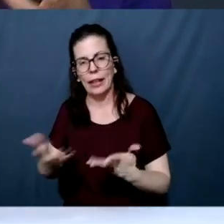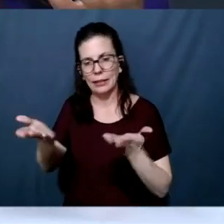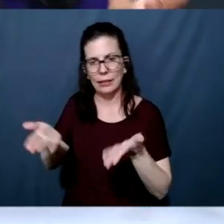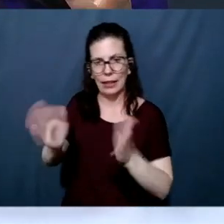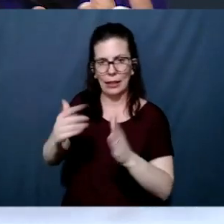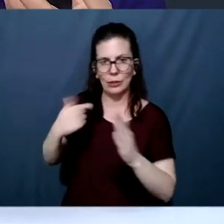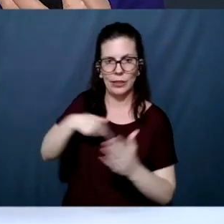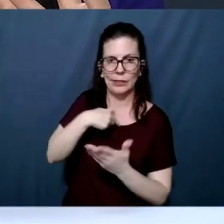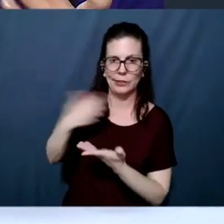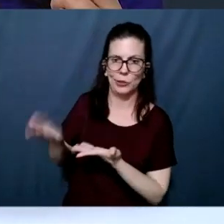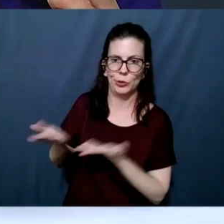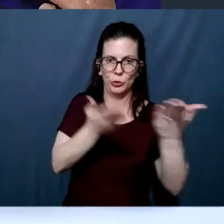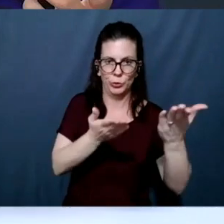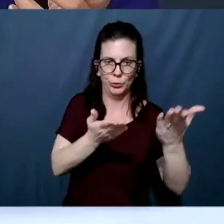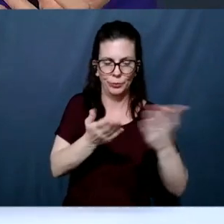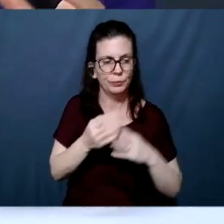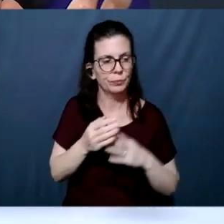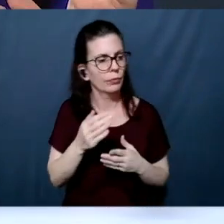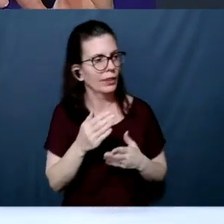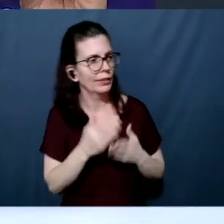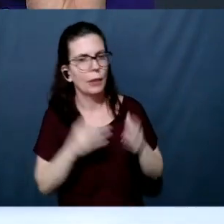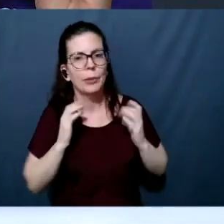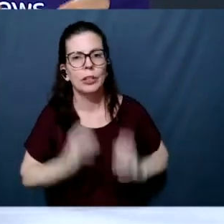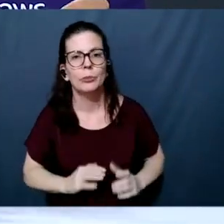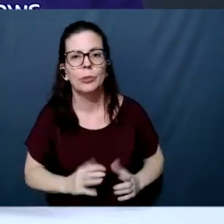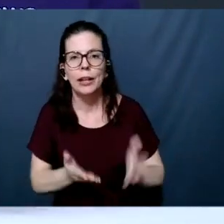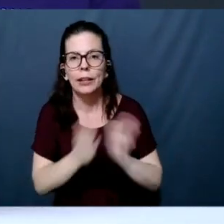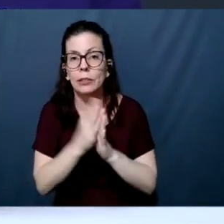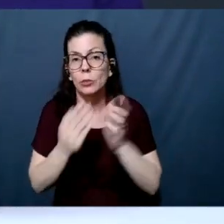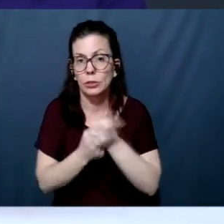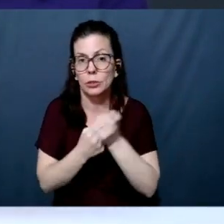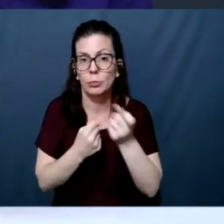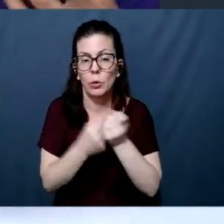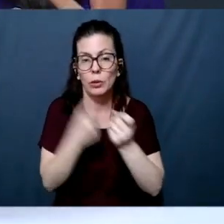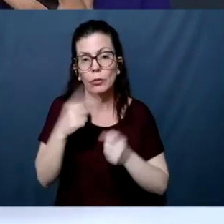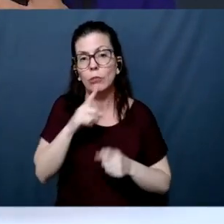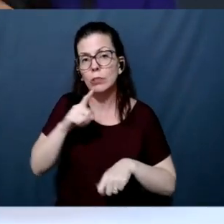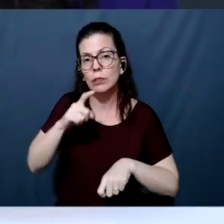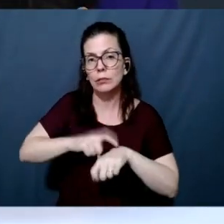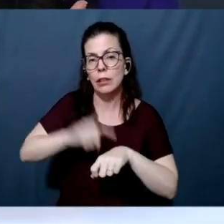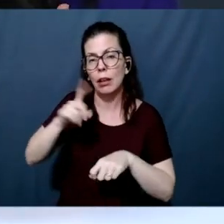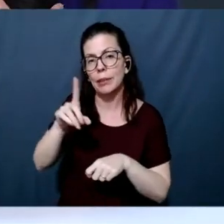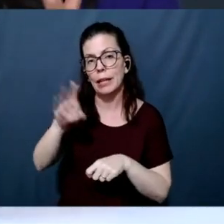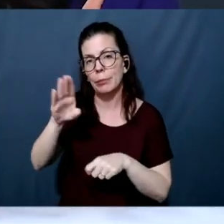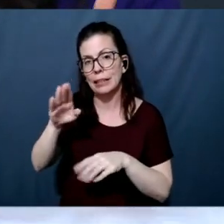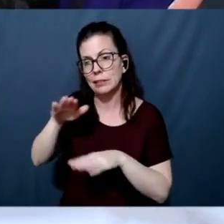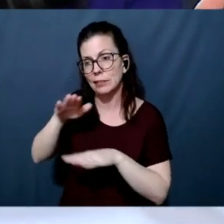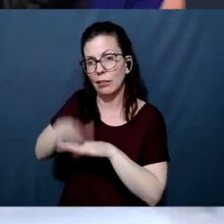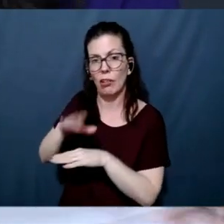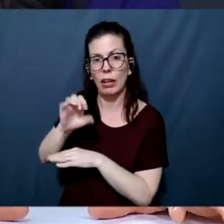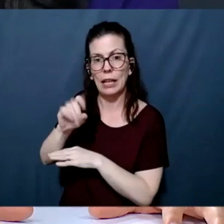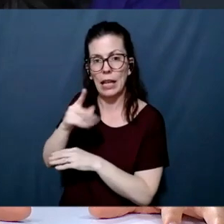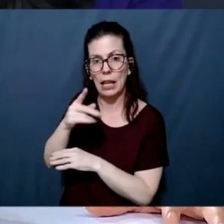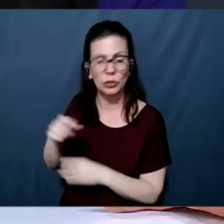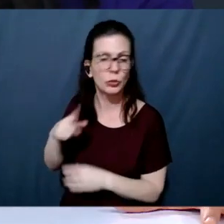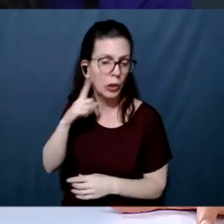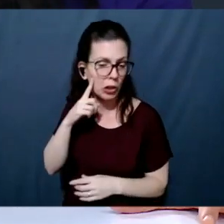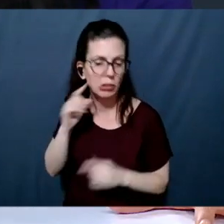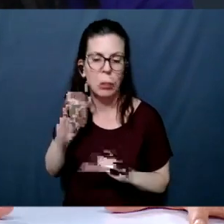There's some customers who asked for support for a real-time database at the edge. And then we heard that and we said, okay, here's the support for influxDB.